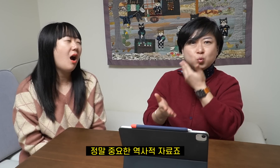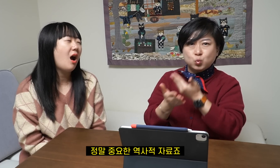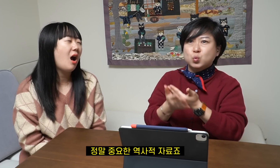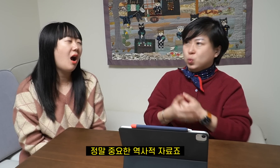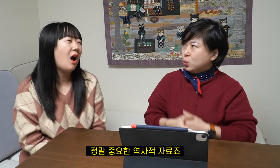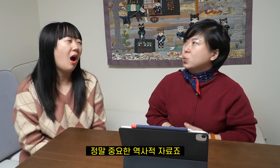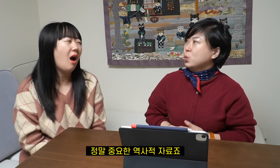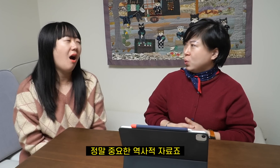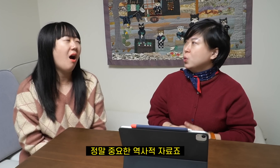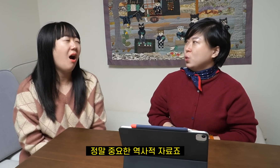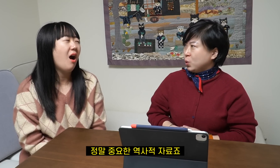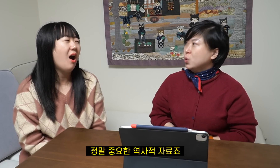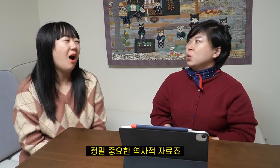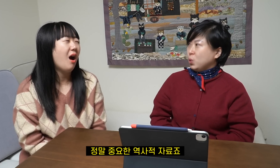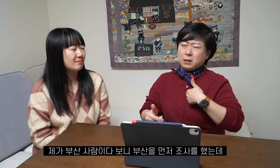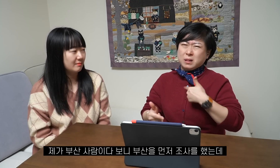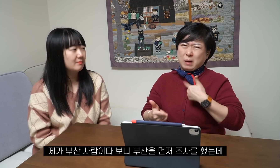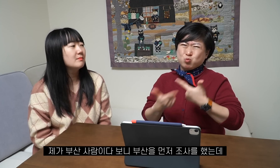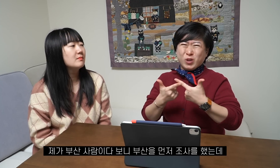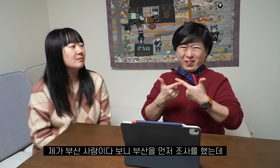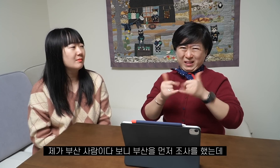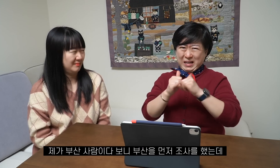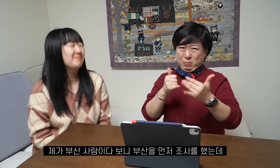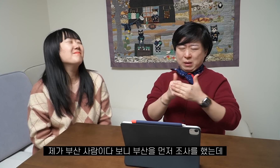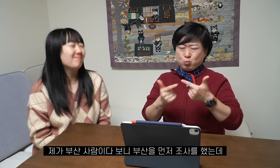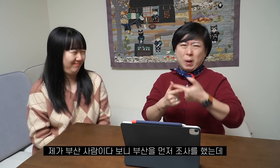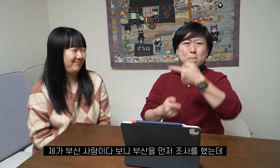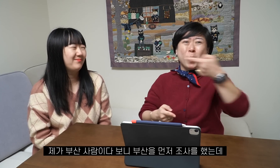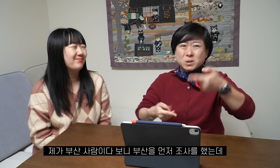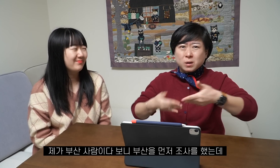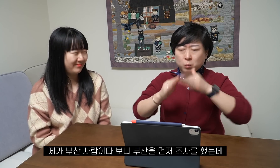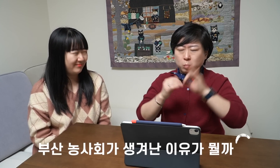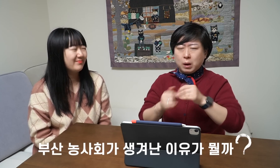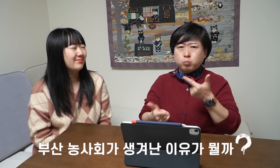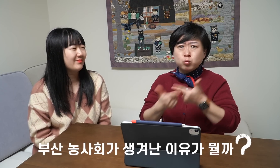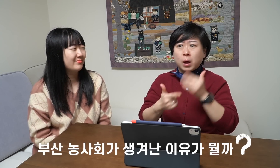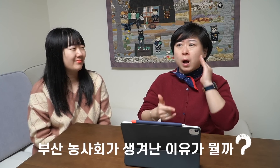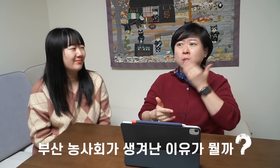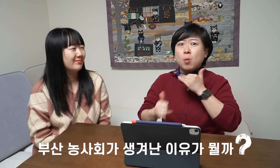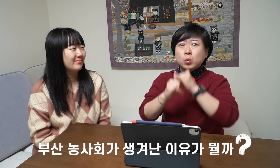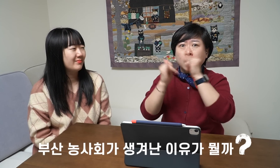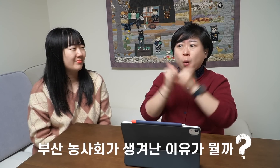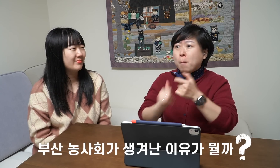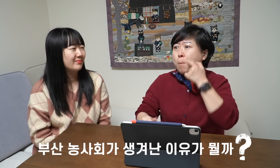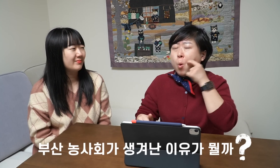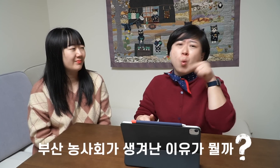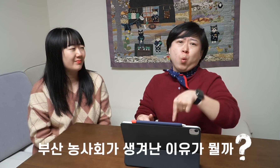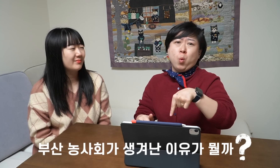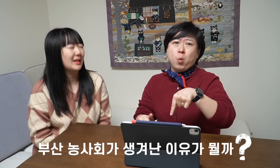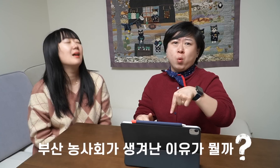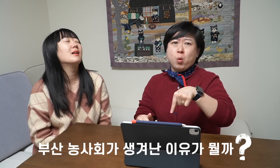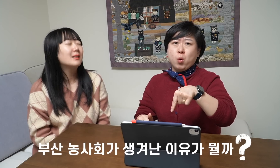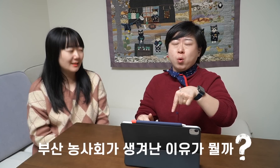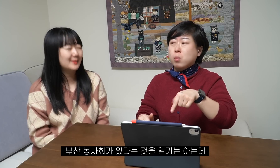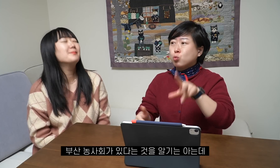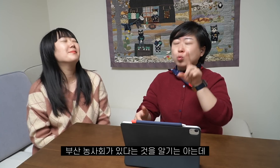It's really important historical data. Since I am from Busan, I researched Busan first. What is the reason for the creation of the Busan deaf society?